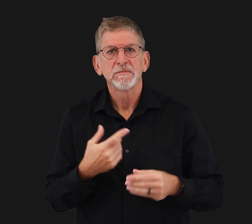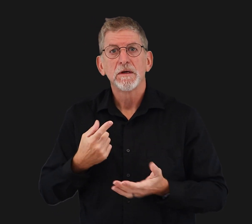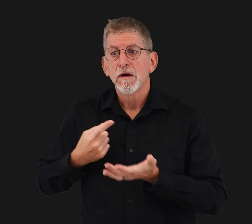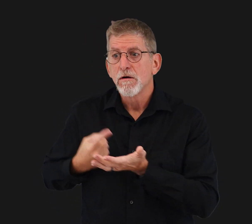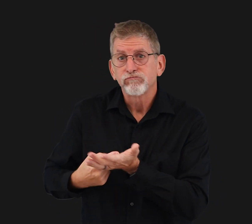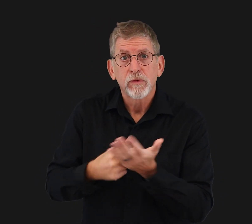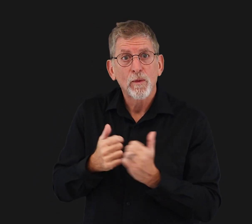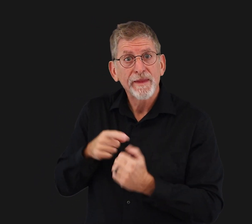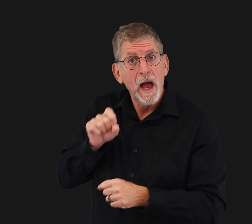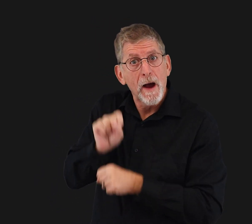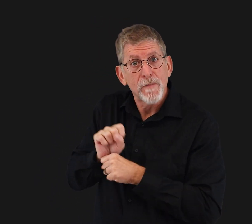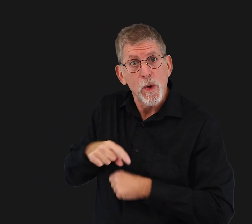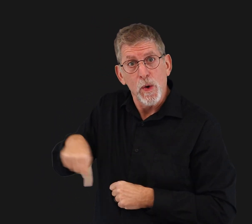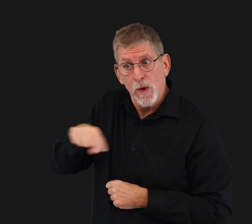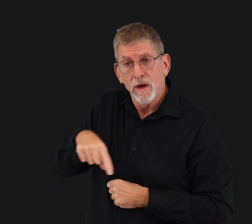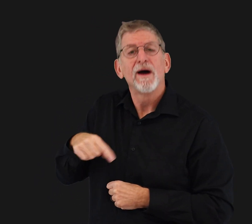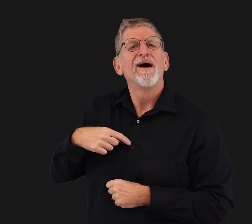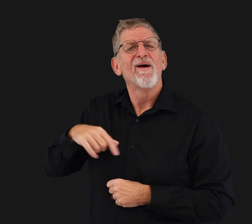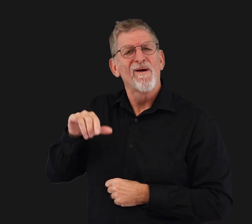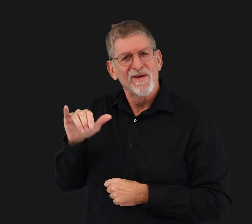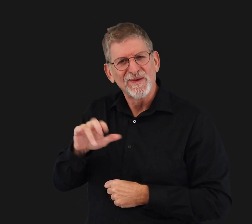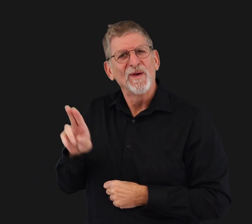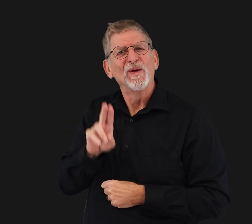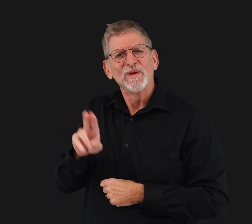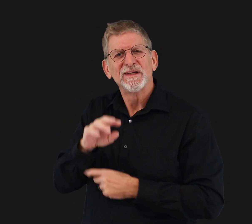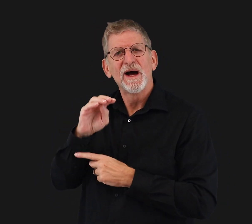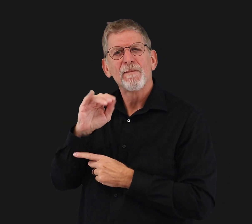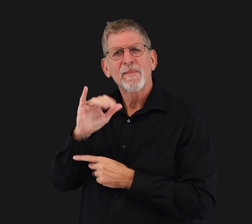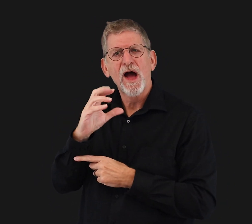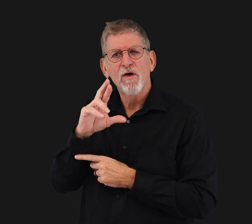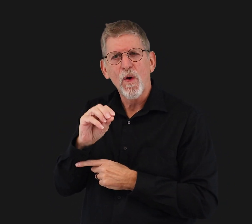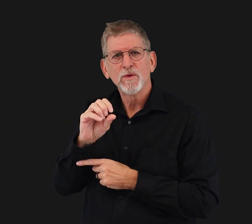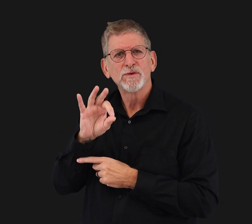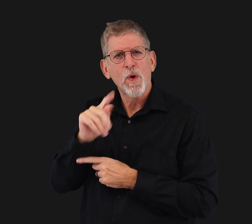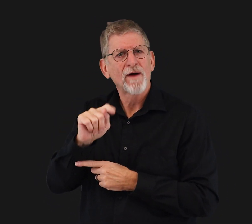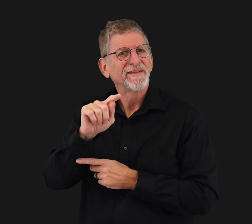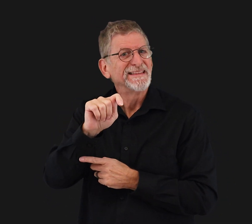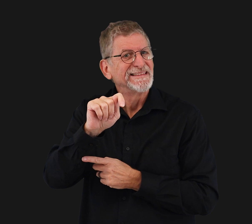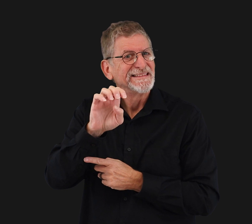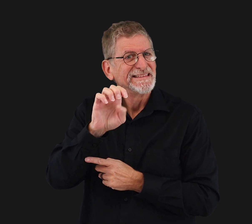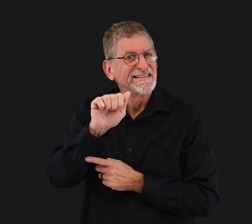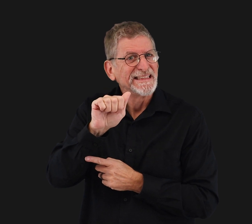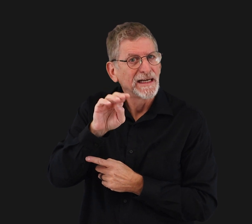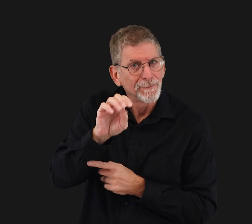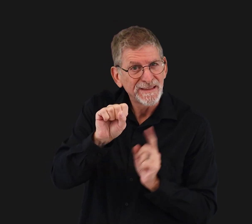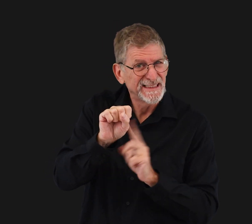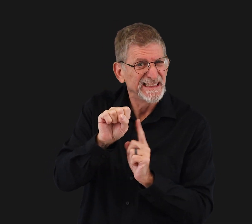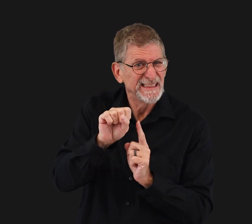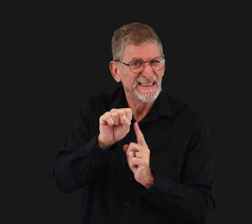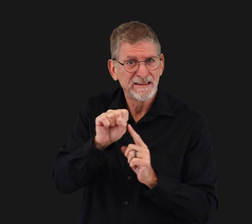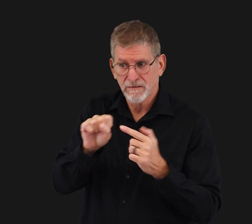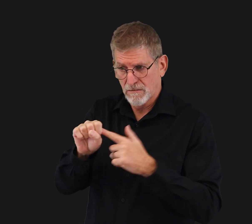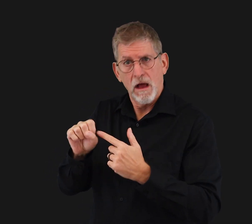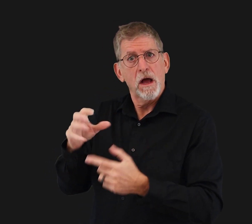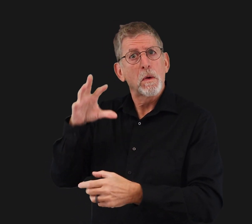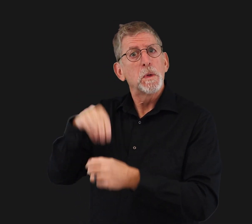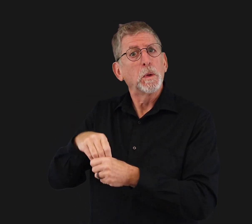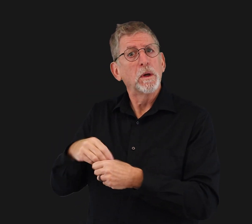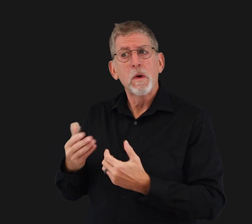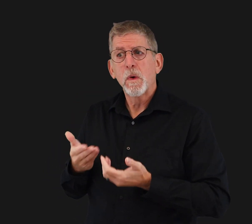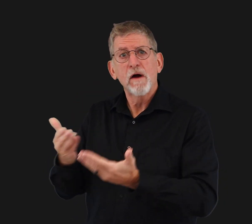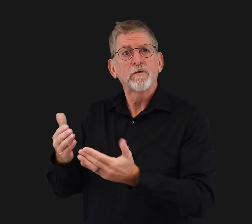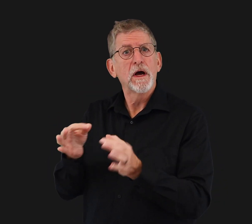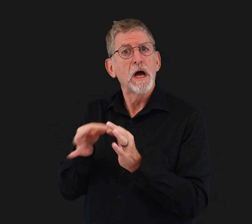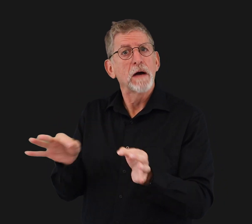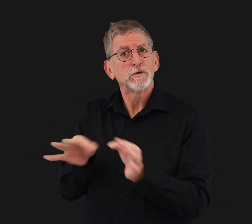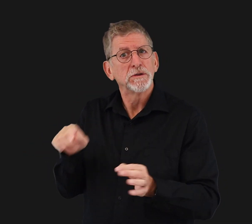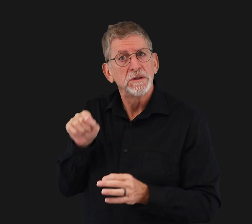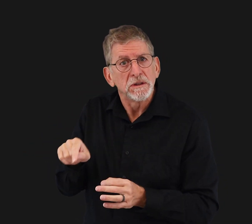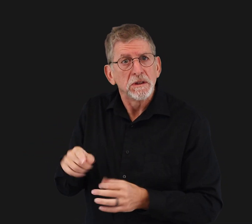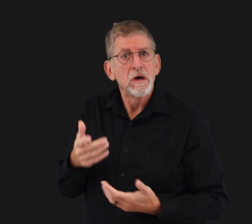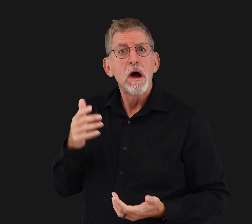When consulting with employees, we used Microsoft Teams, which offers captioning services,